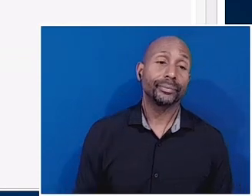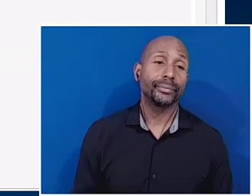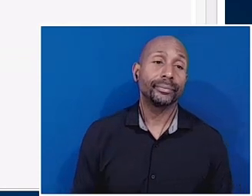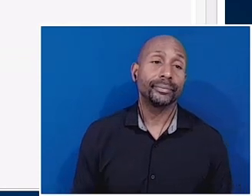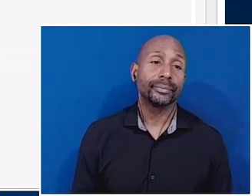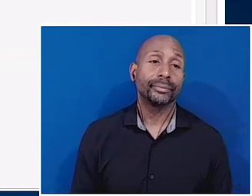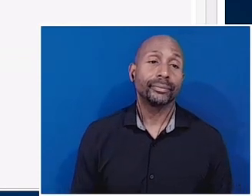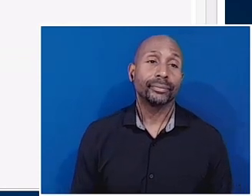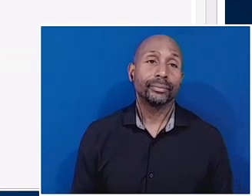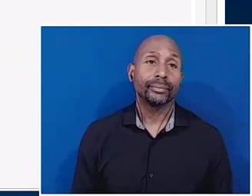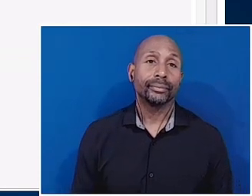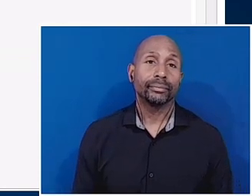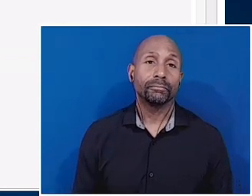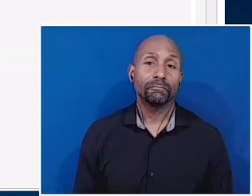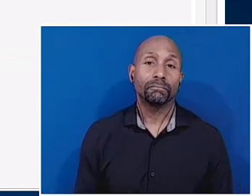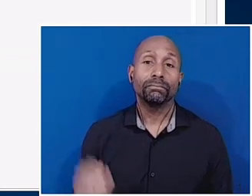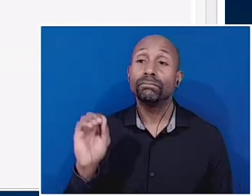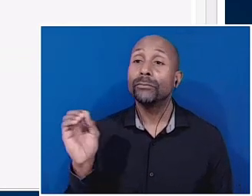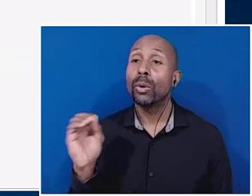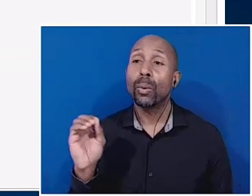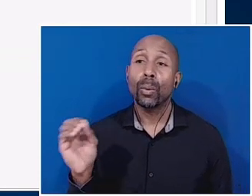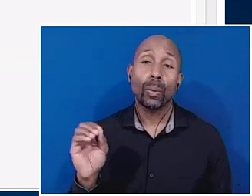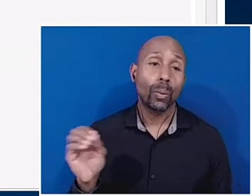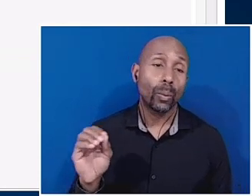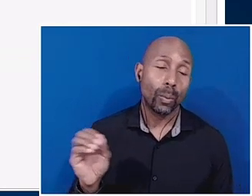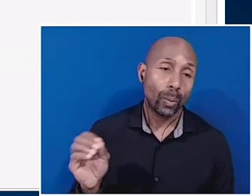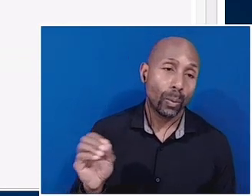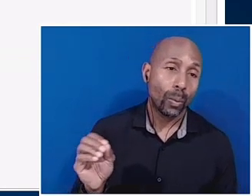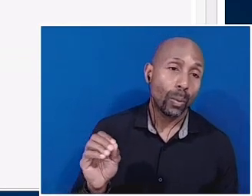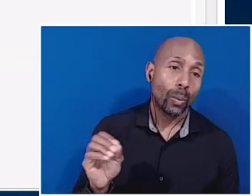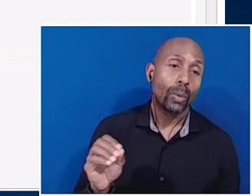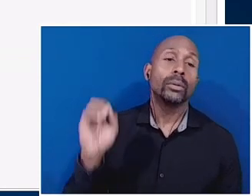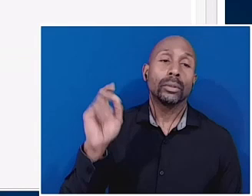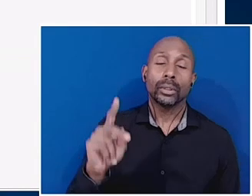Not seeing anything new. Yeah, go ahead.